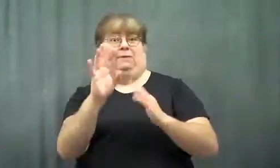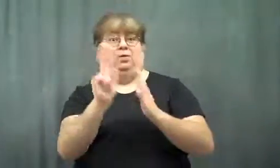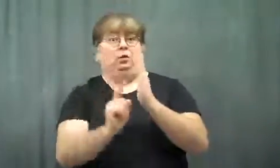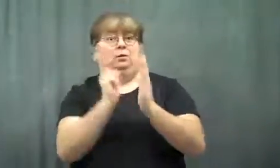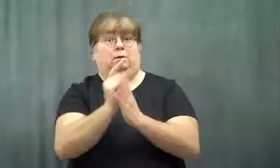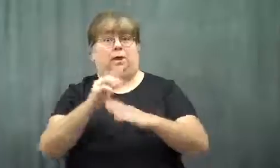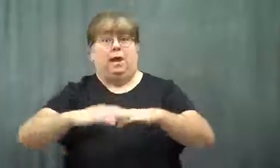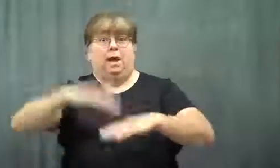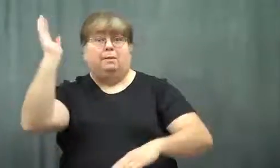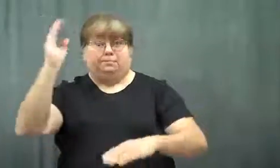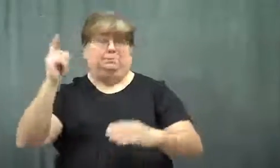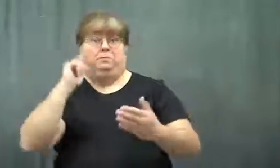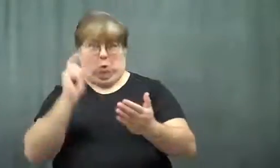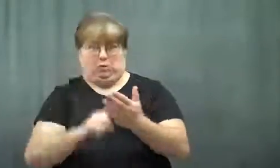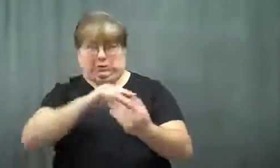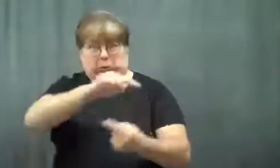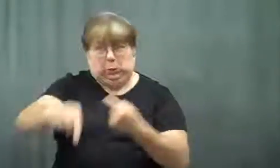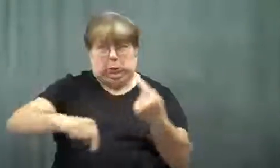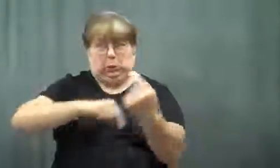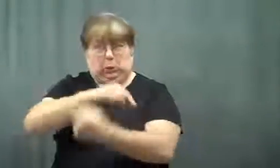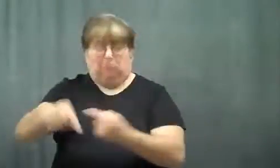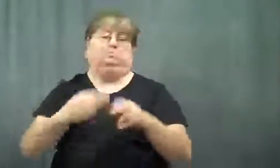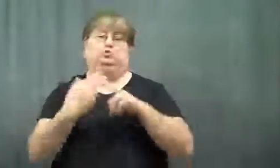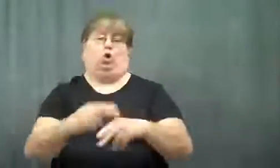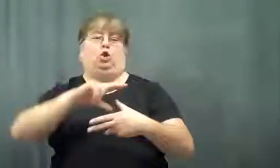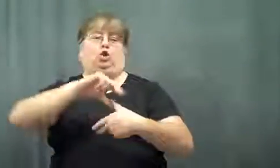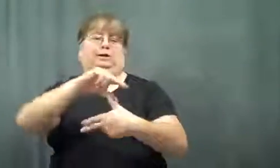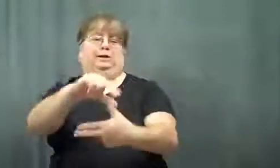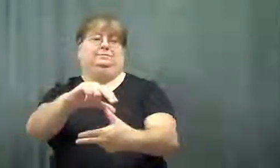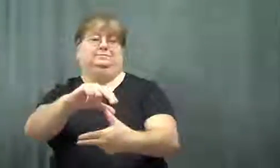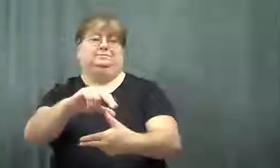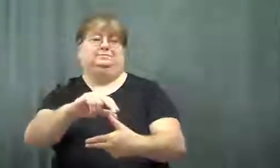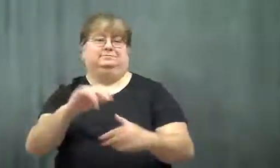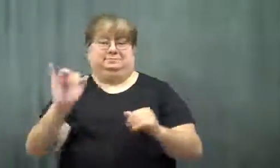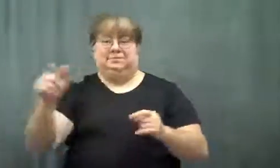74 mph and up, there is more rotation, and it becomes a hurricane.